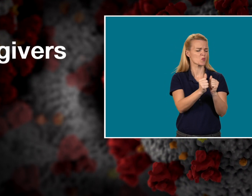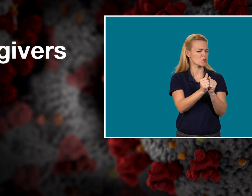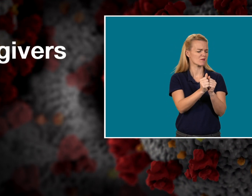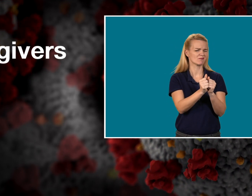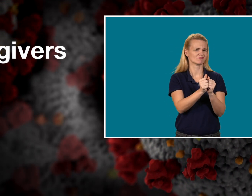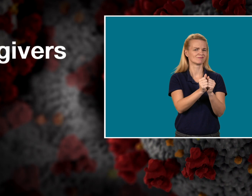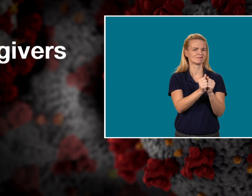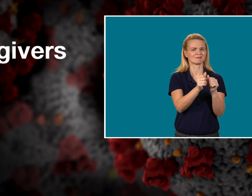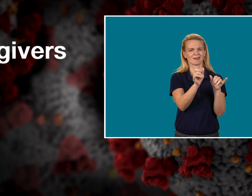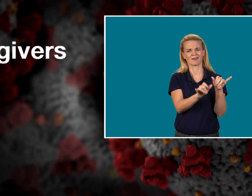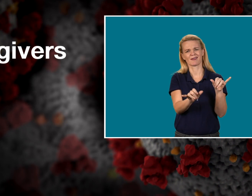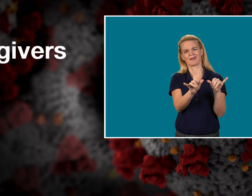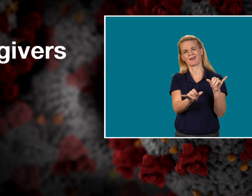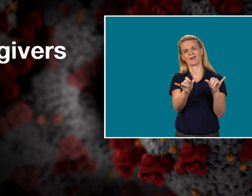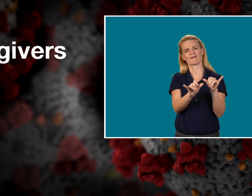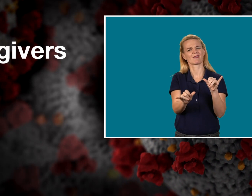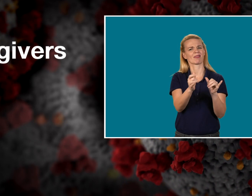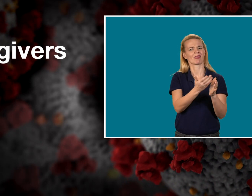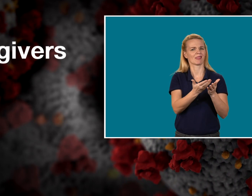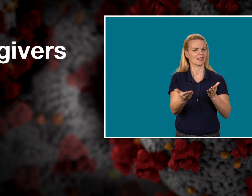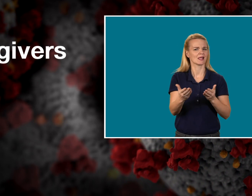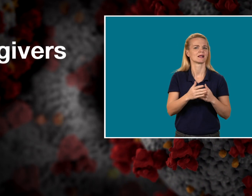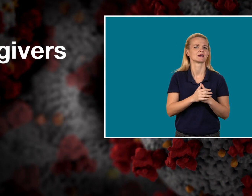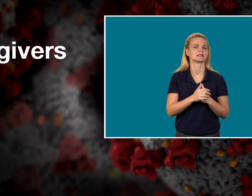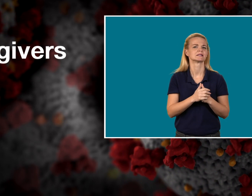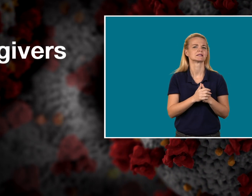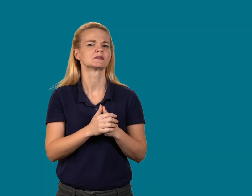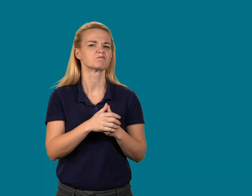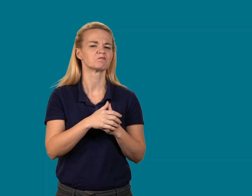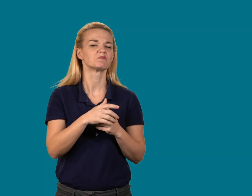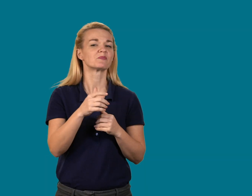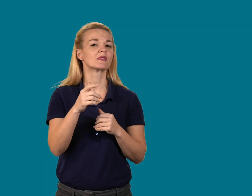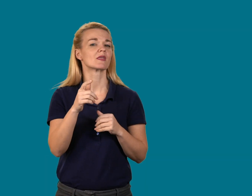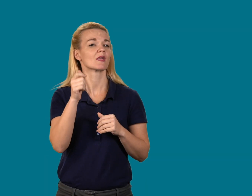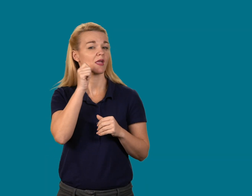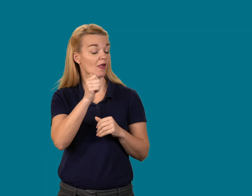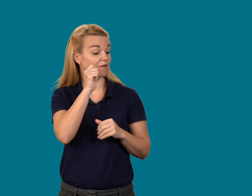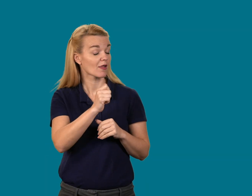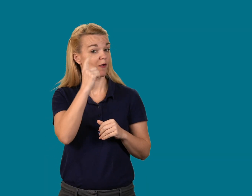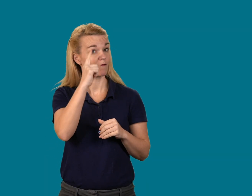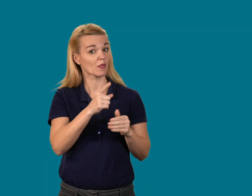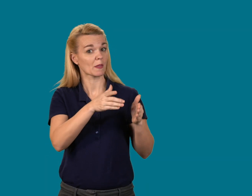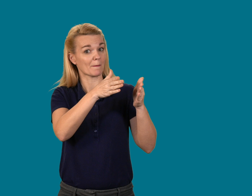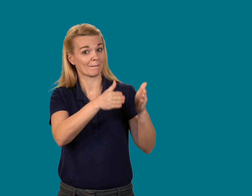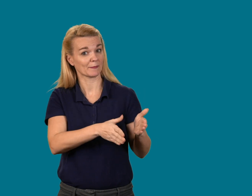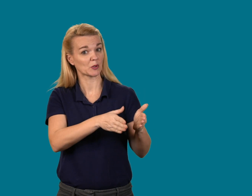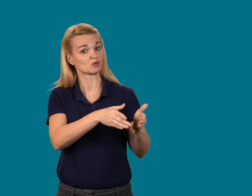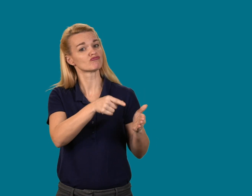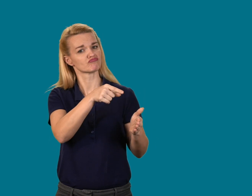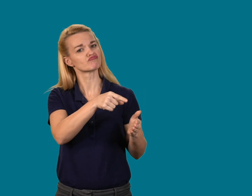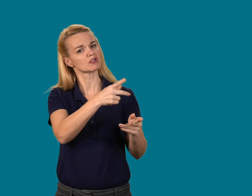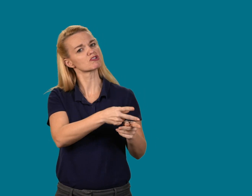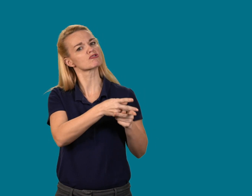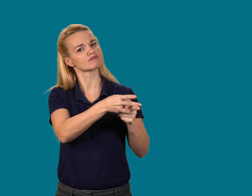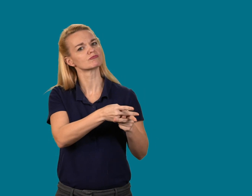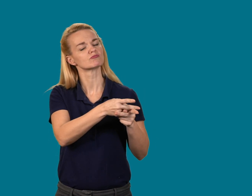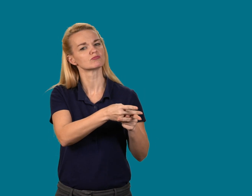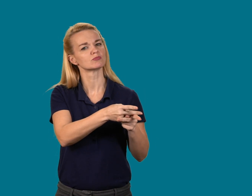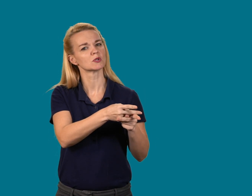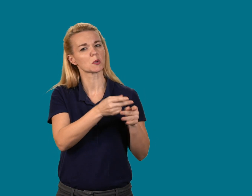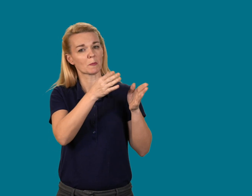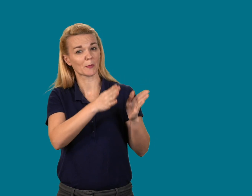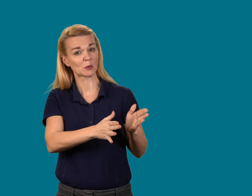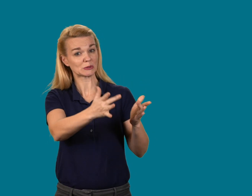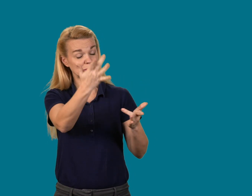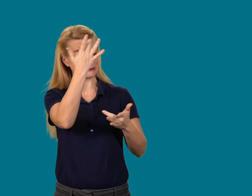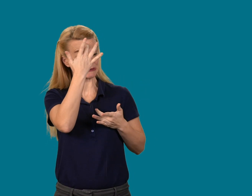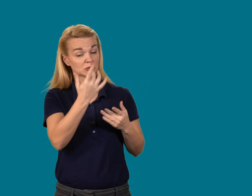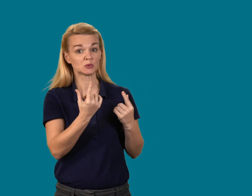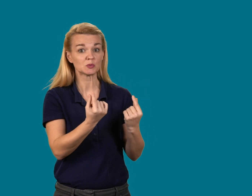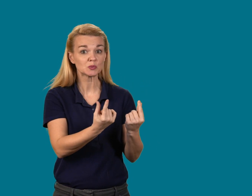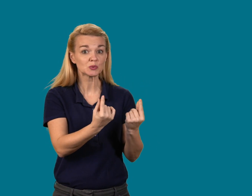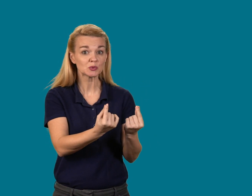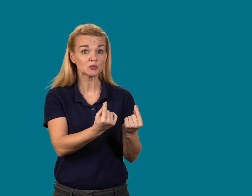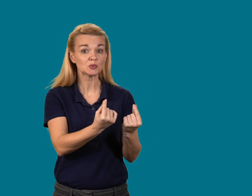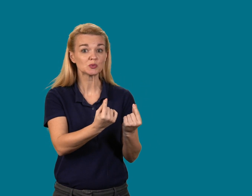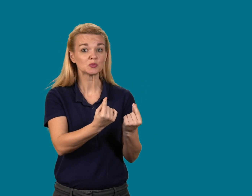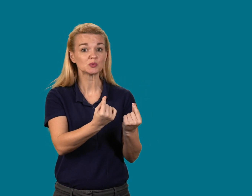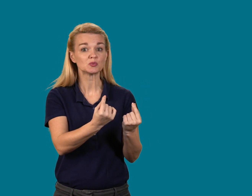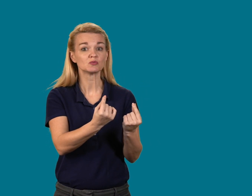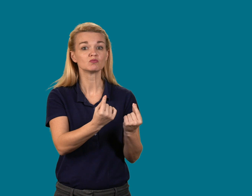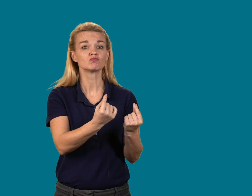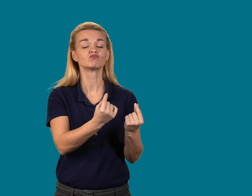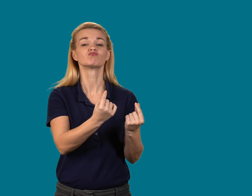with the basic daily needs of the person being cared for.